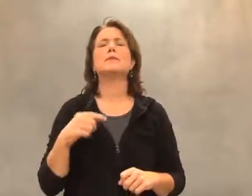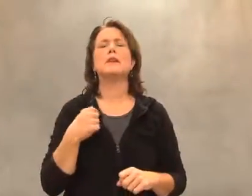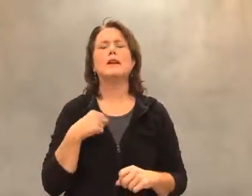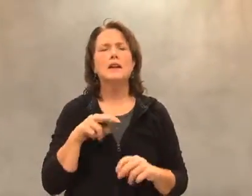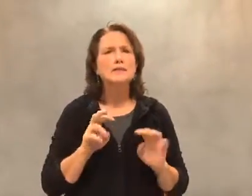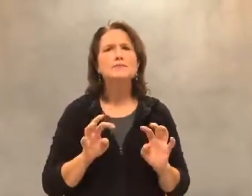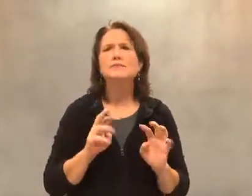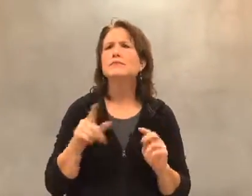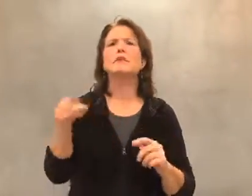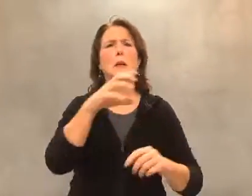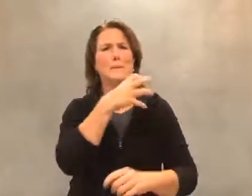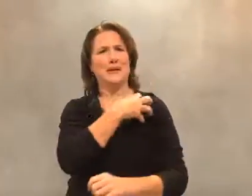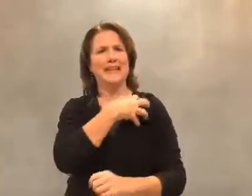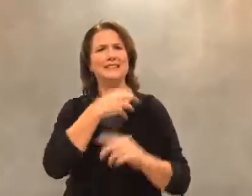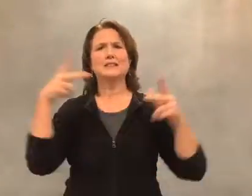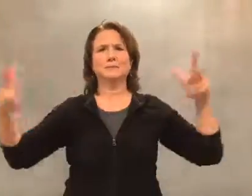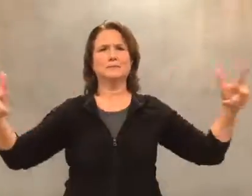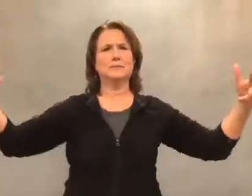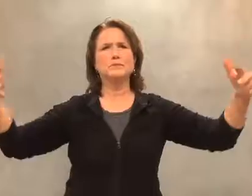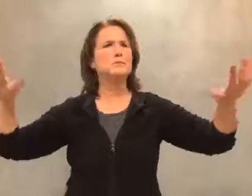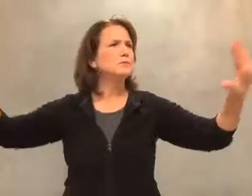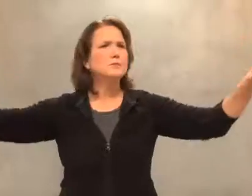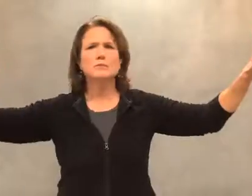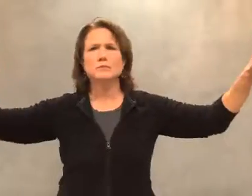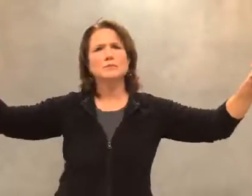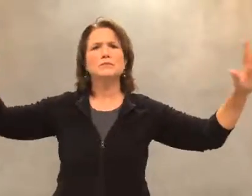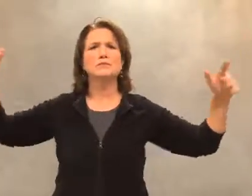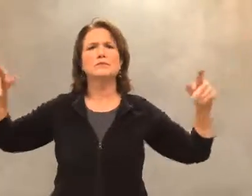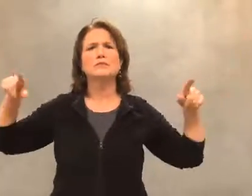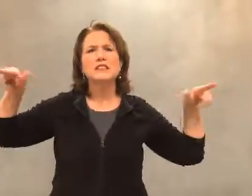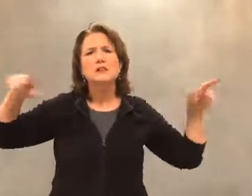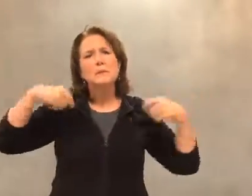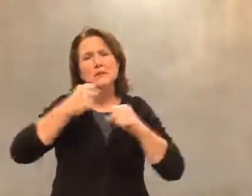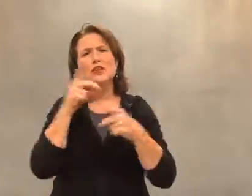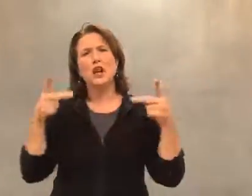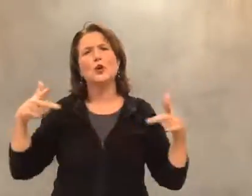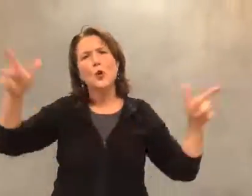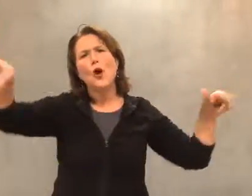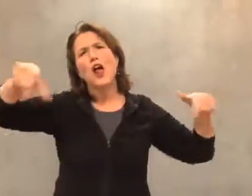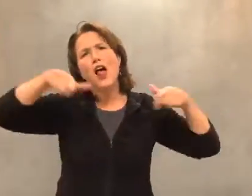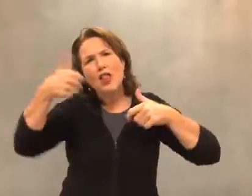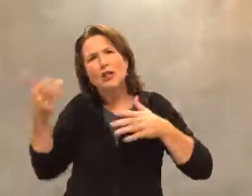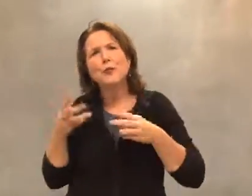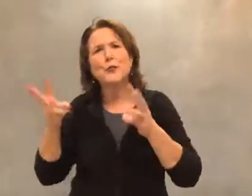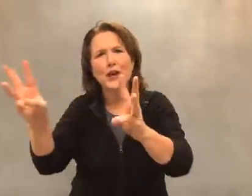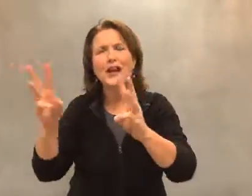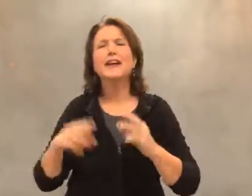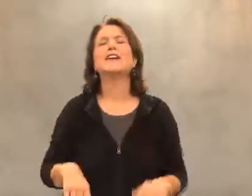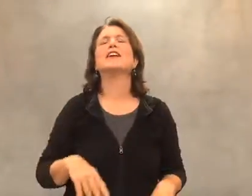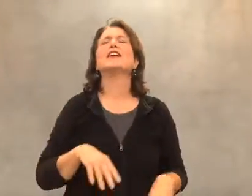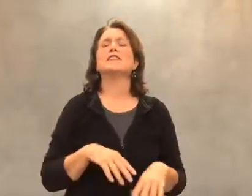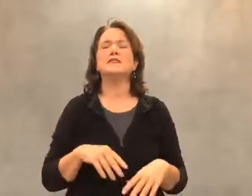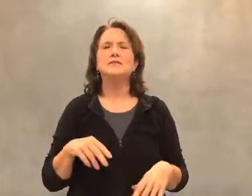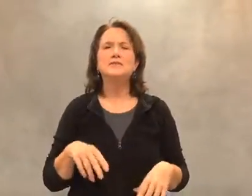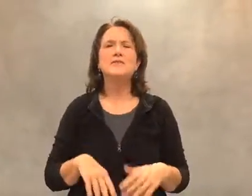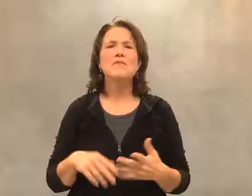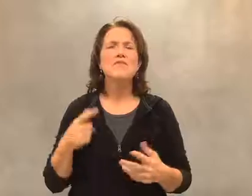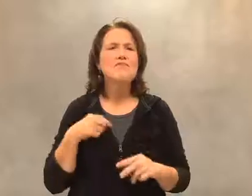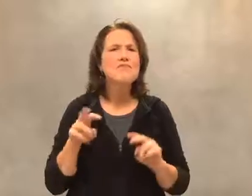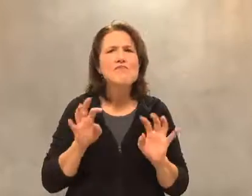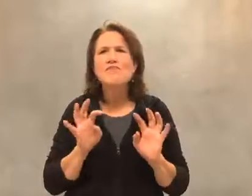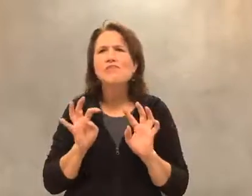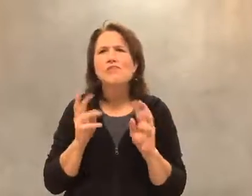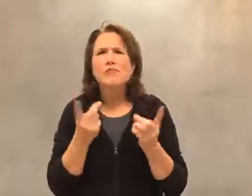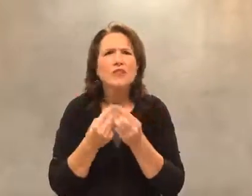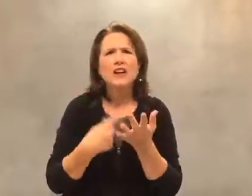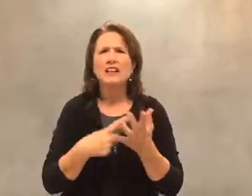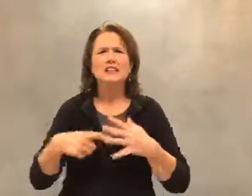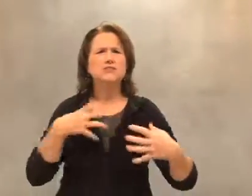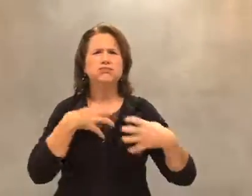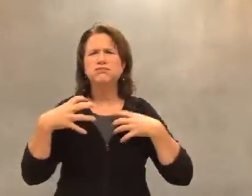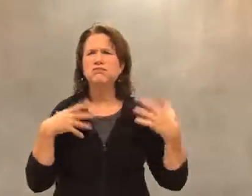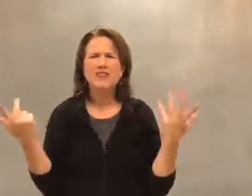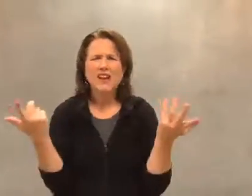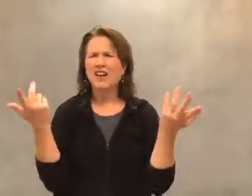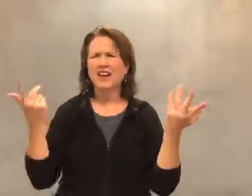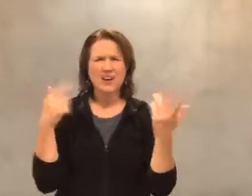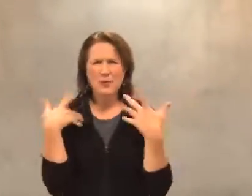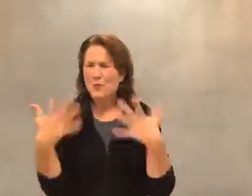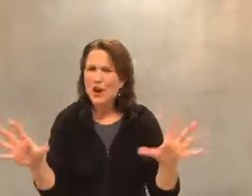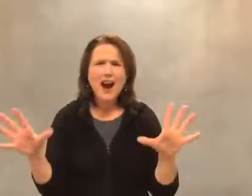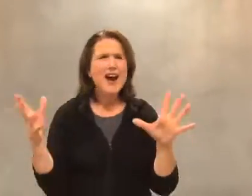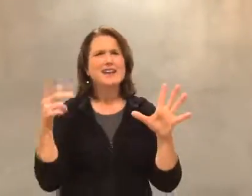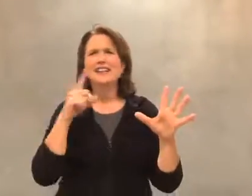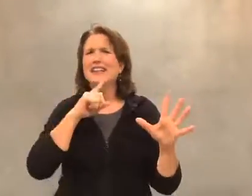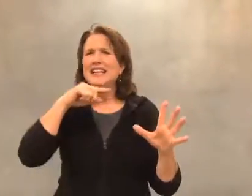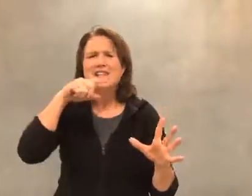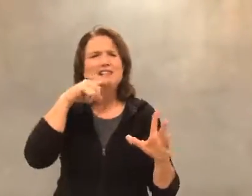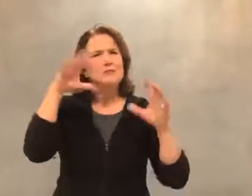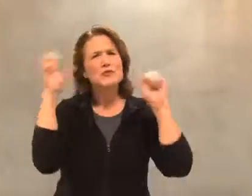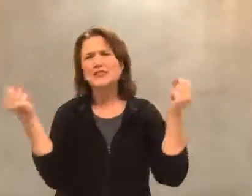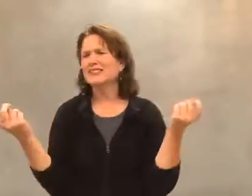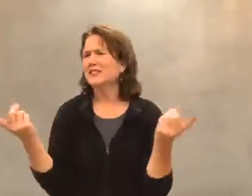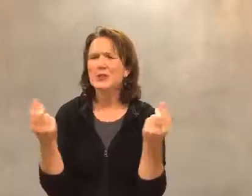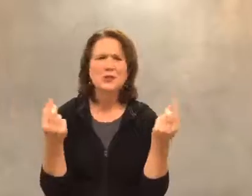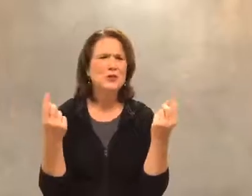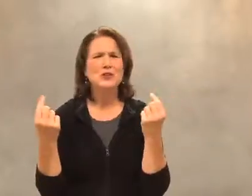There were police cars diverting traffic to take a different route.